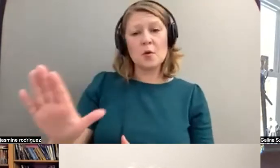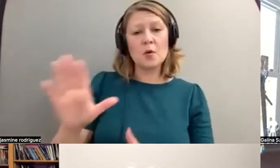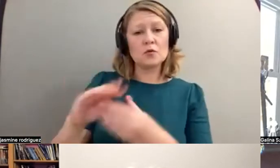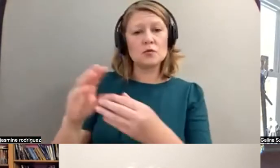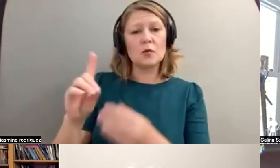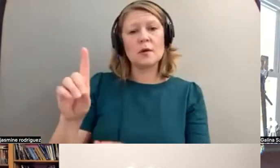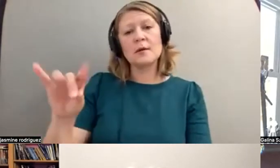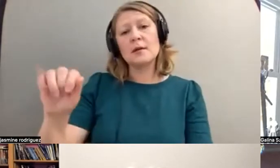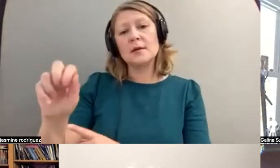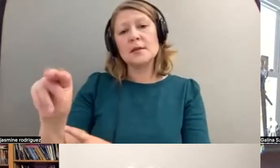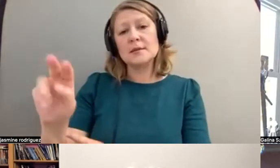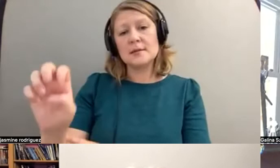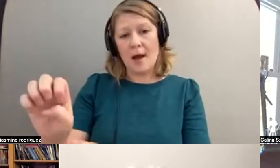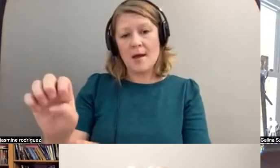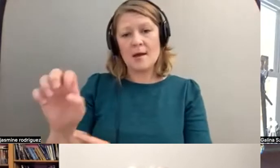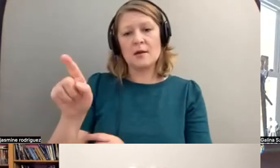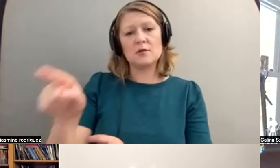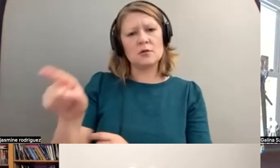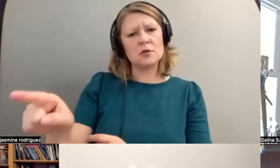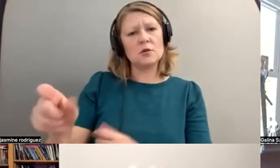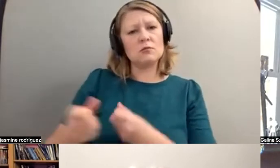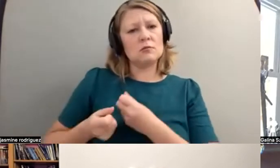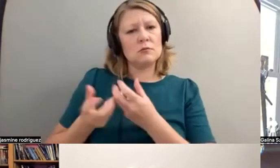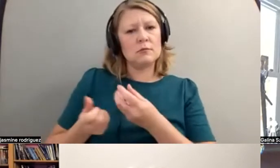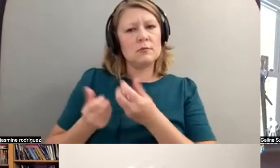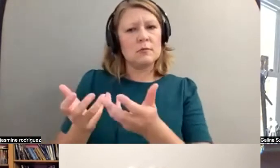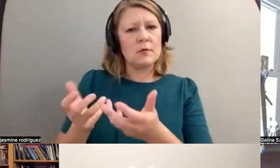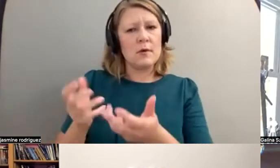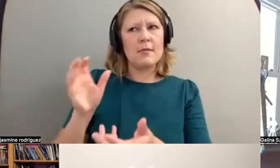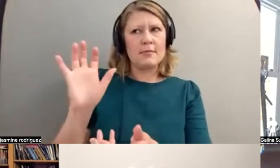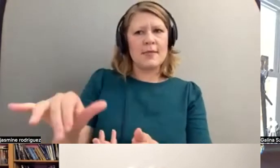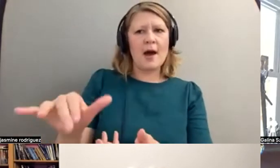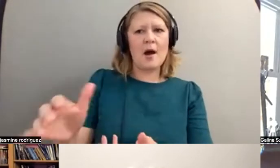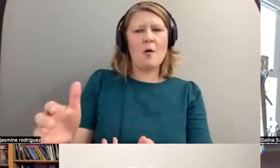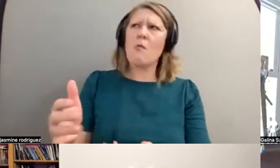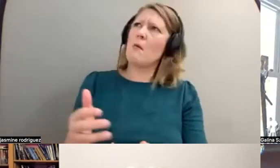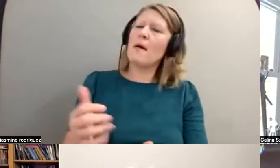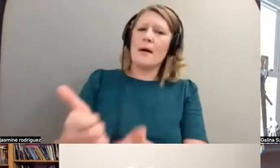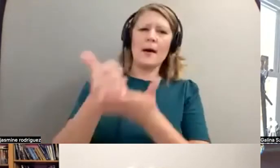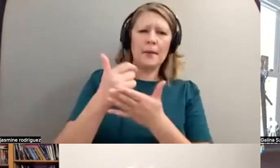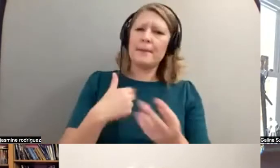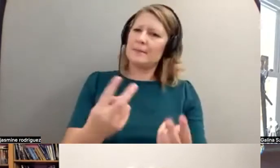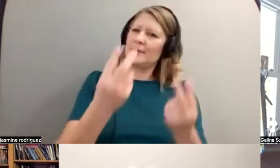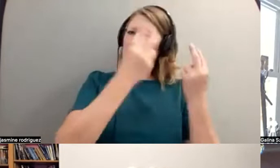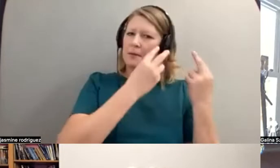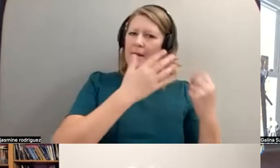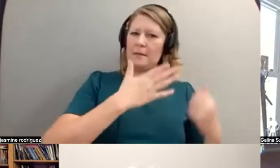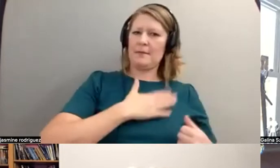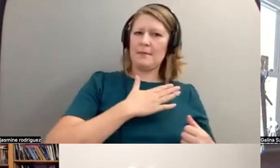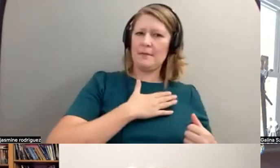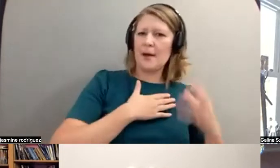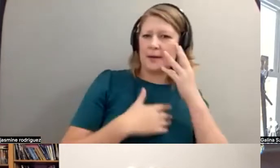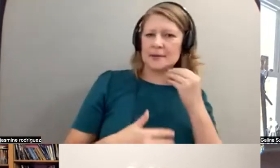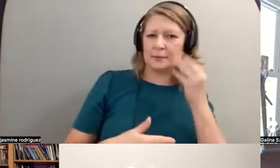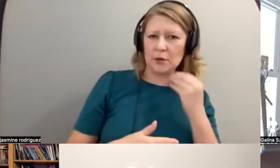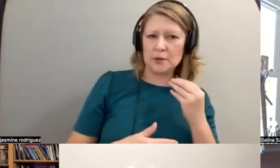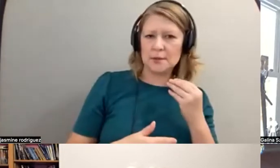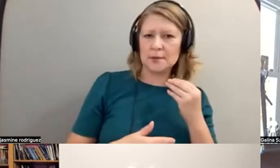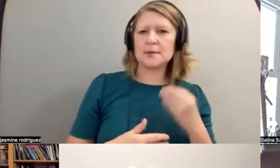some mind and answered questions. But I also hope that you, after seeing this,